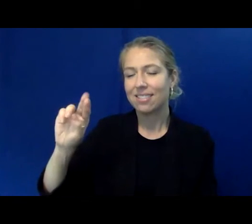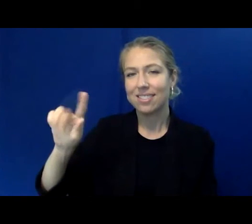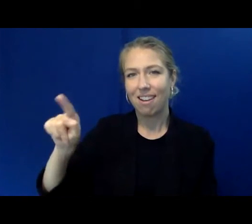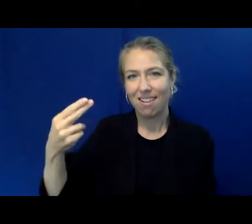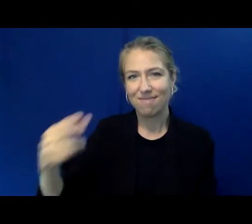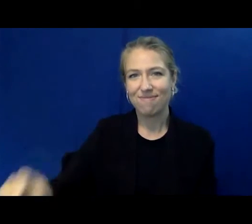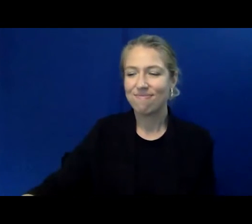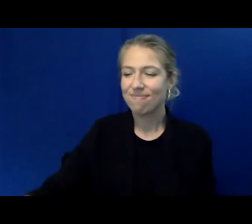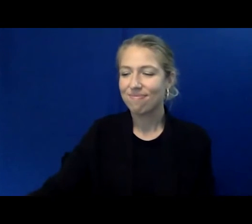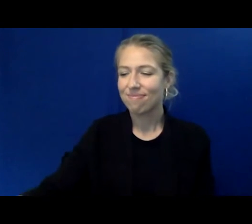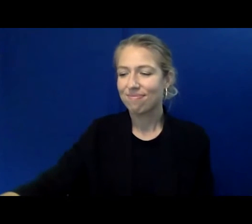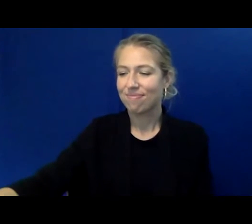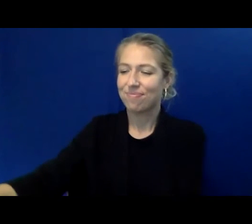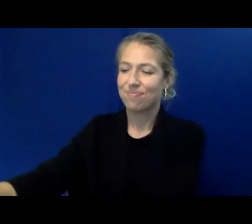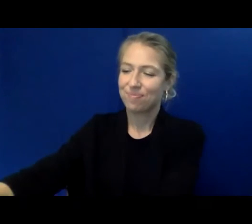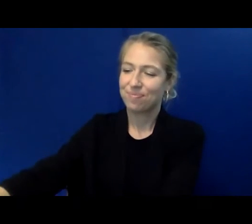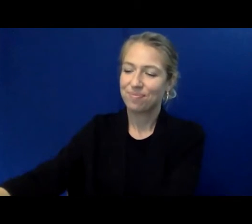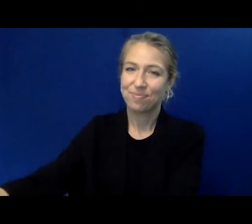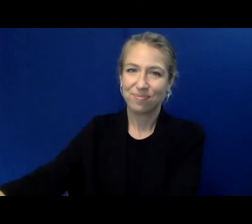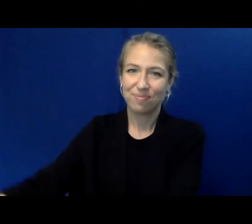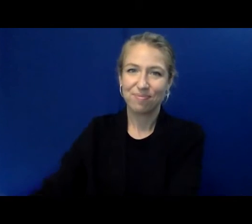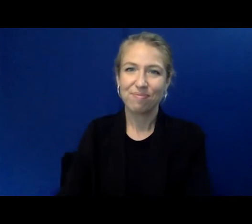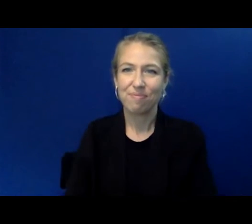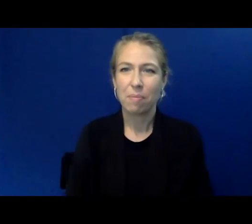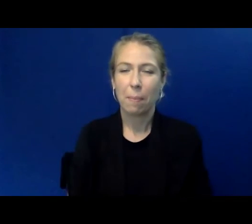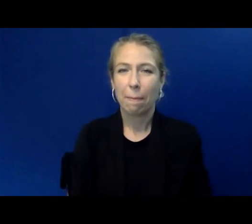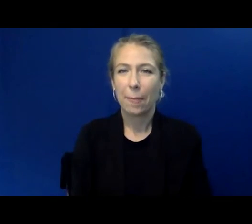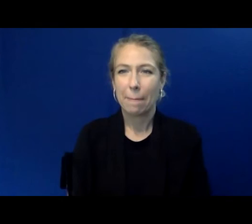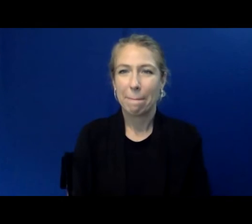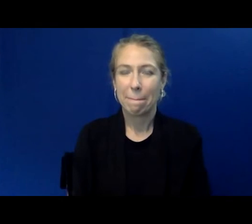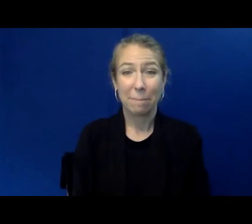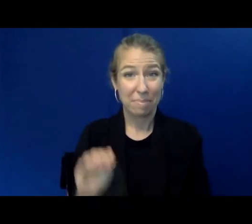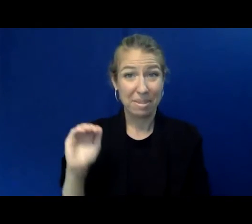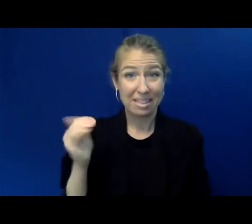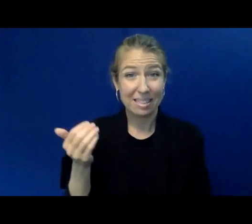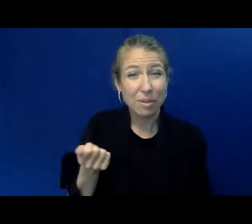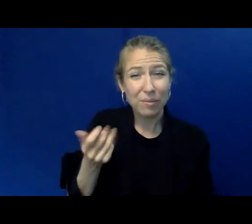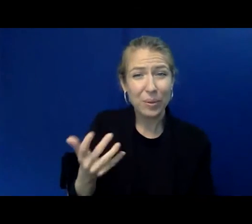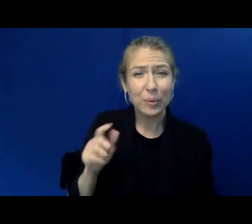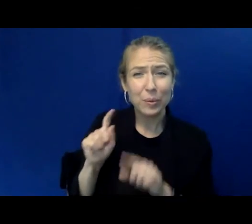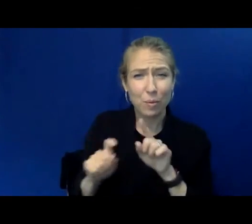today. It looks like we have a couple of questions already lined up.